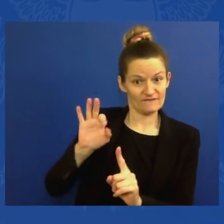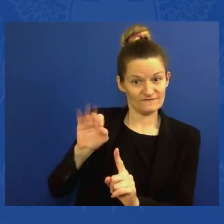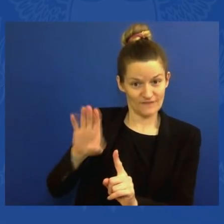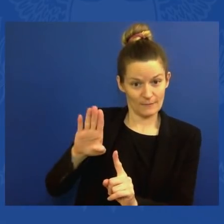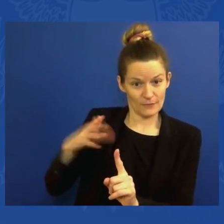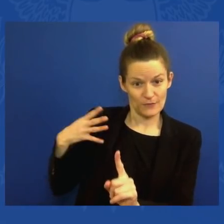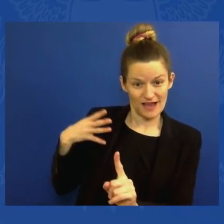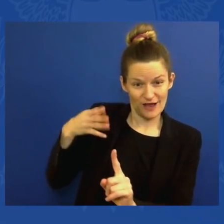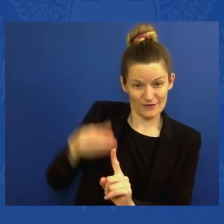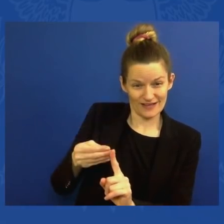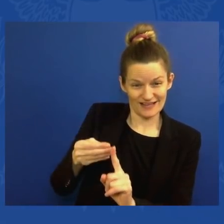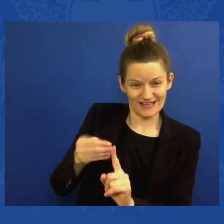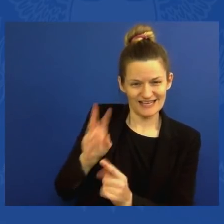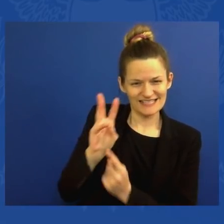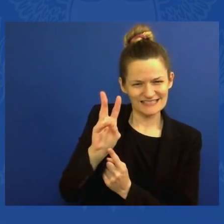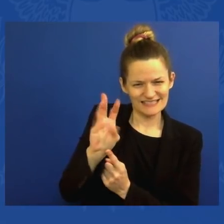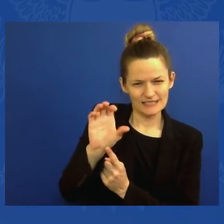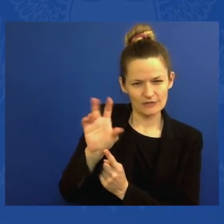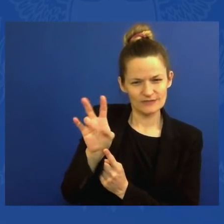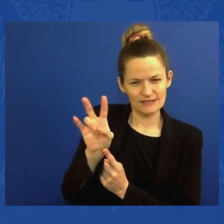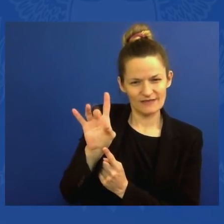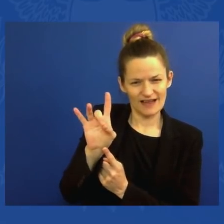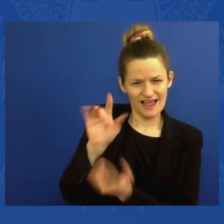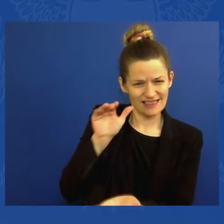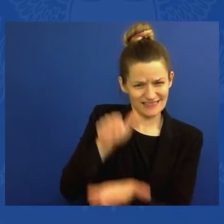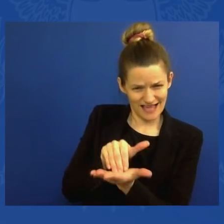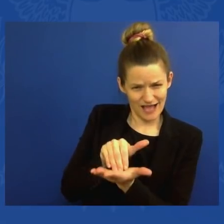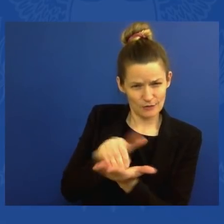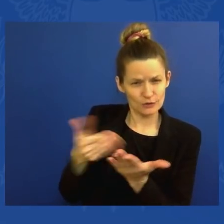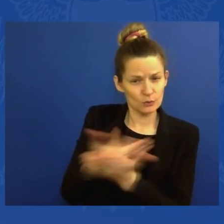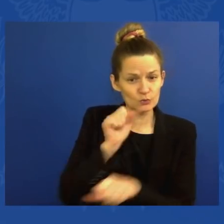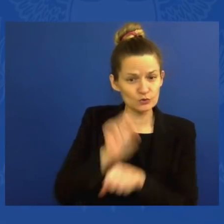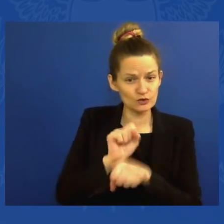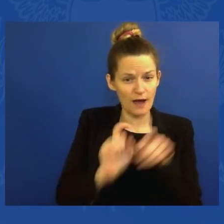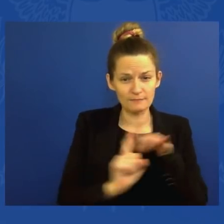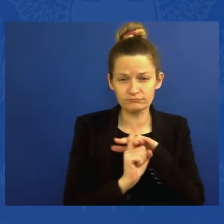Six hundred and seventy-eight thousand new jobs. And over the course of my presidency,